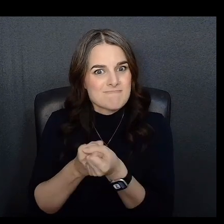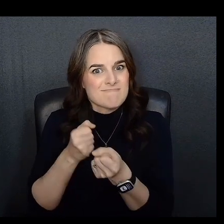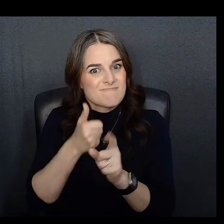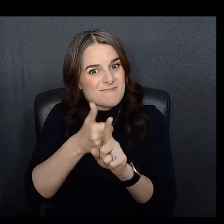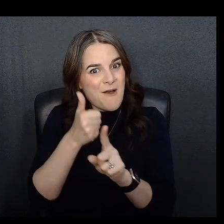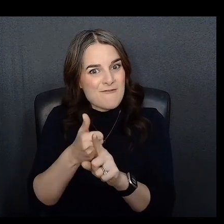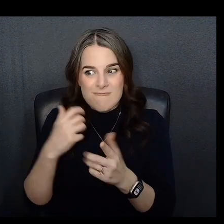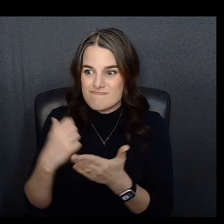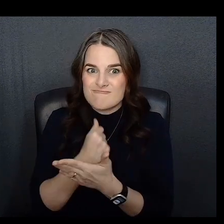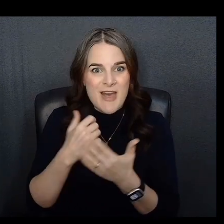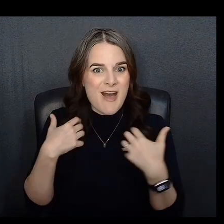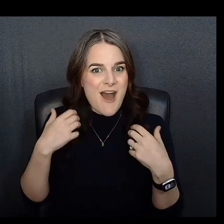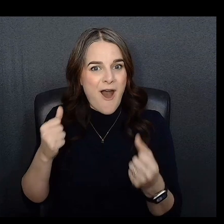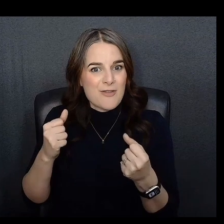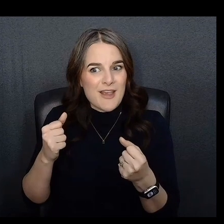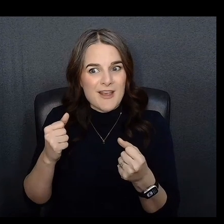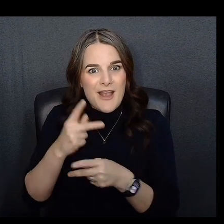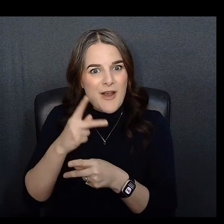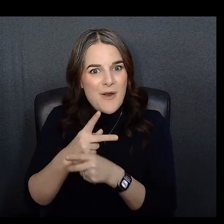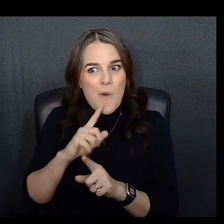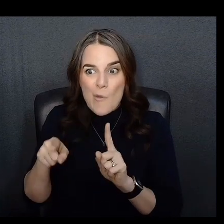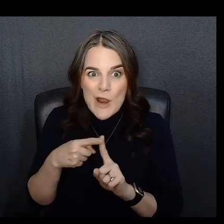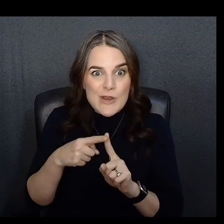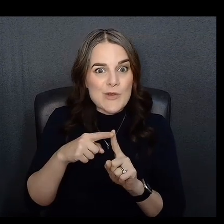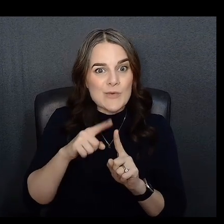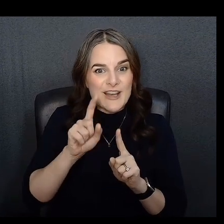And then also being able to talk about interpersonal violence.